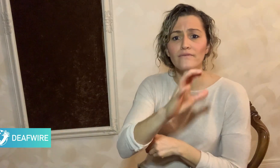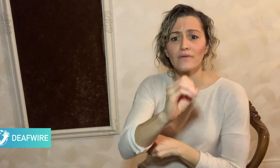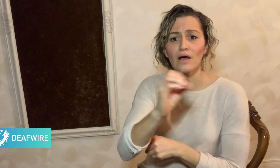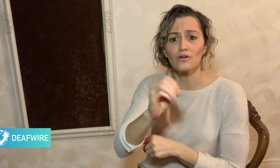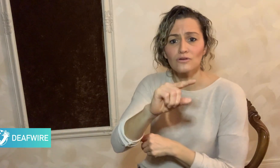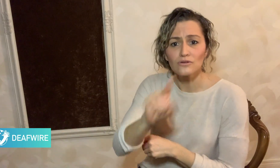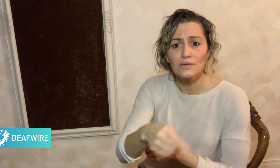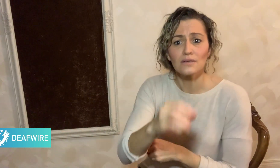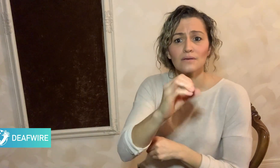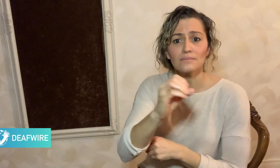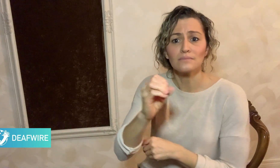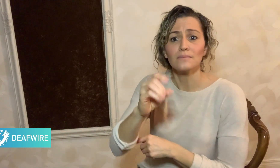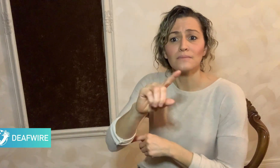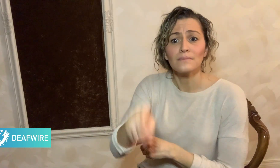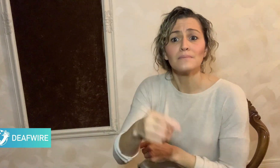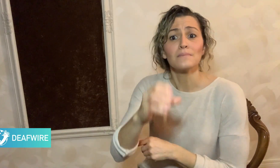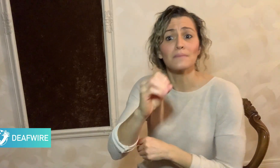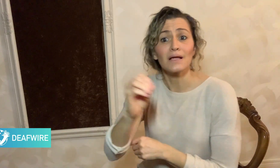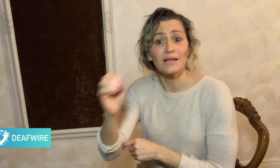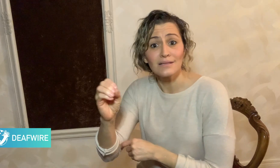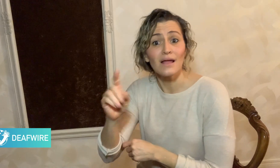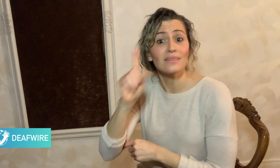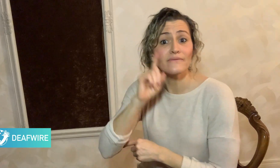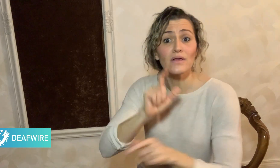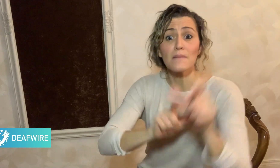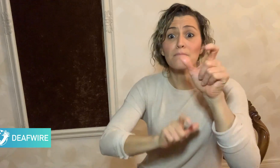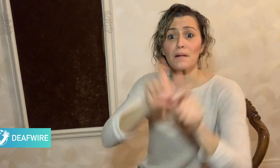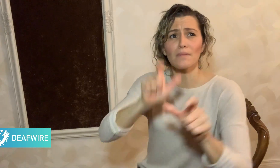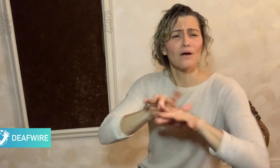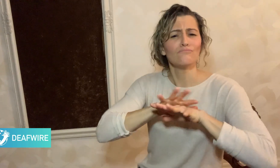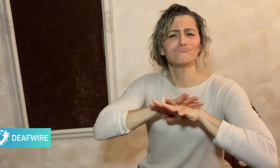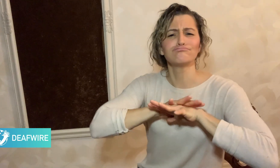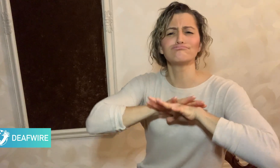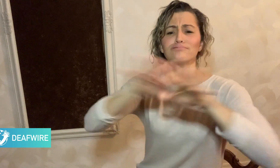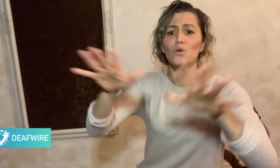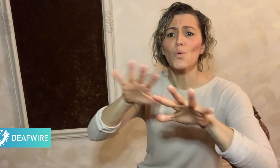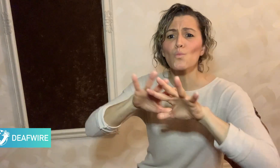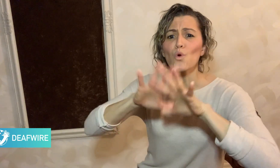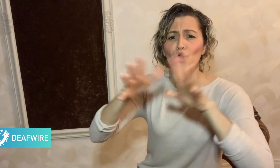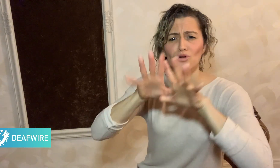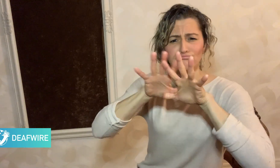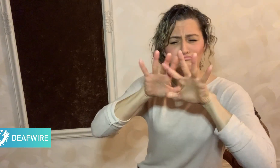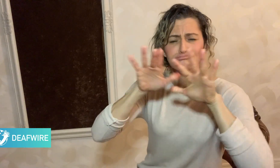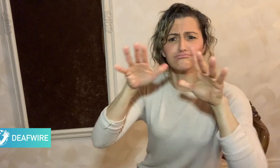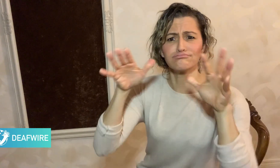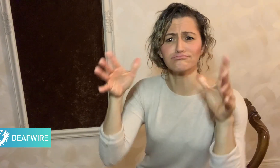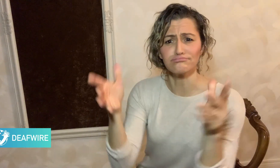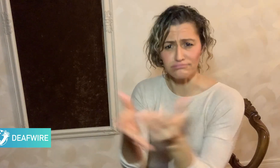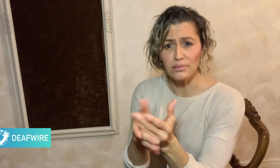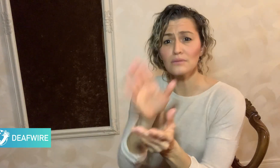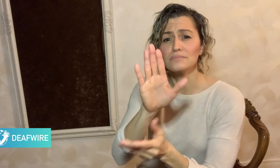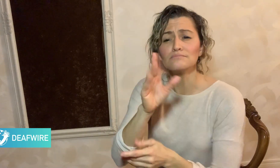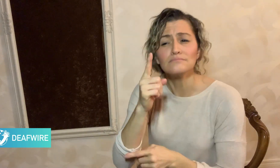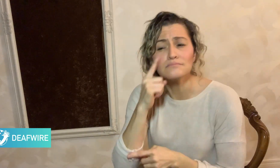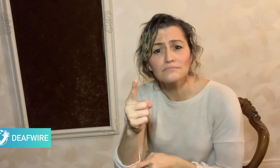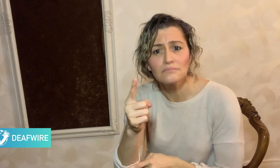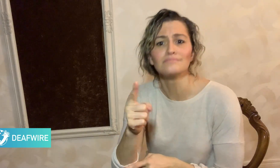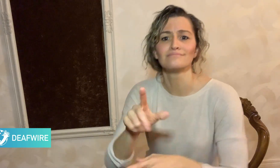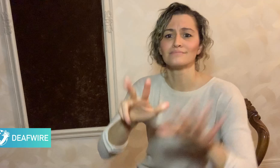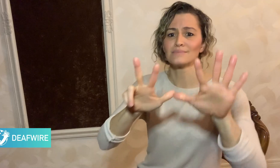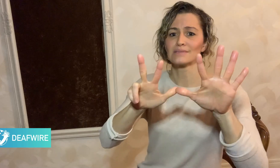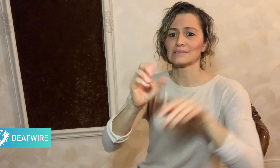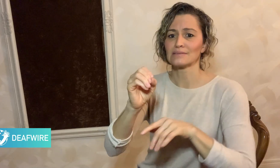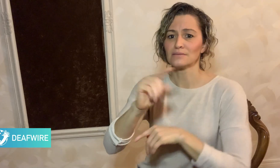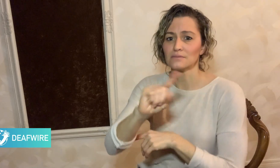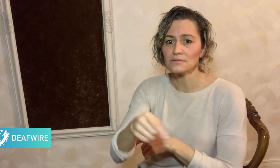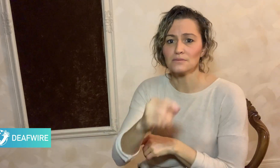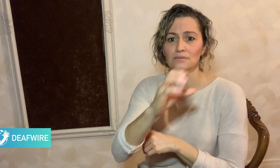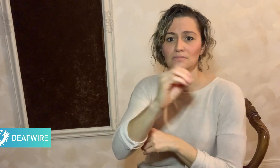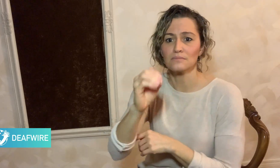Of the almost 500 million Deaf people around the world,